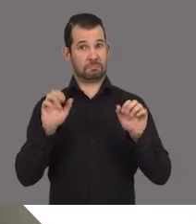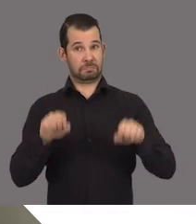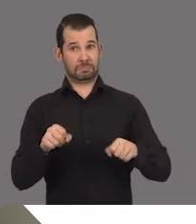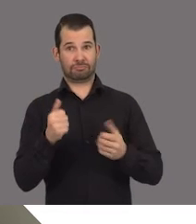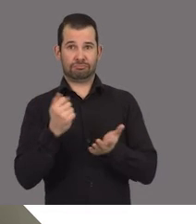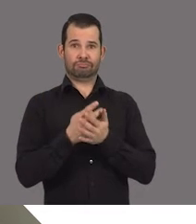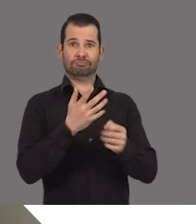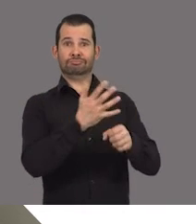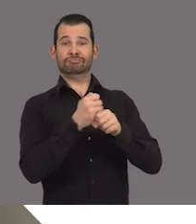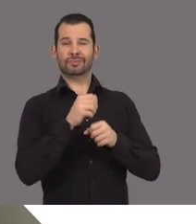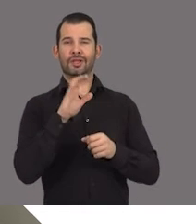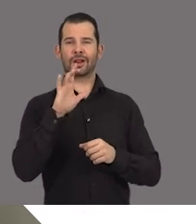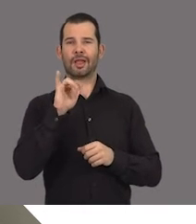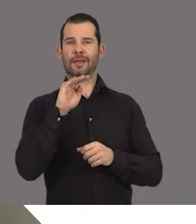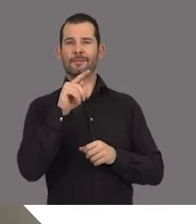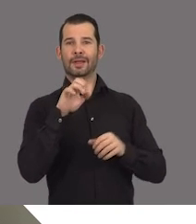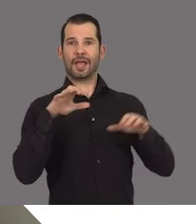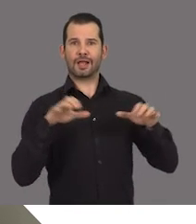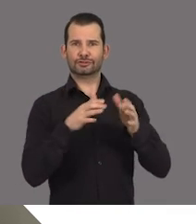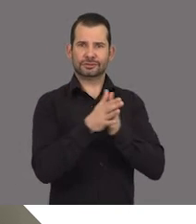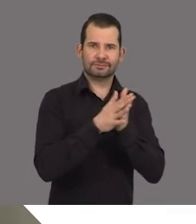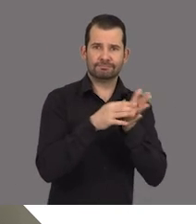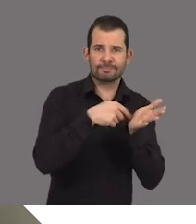action incentive payment when you turn 19.